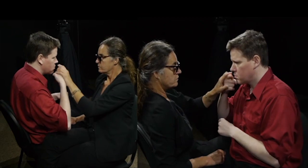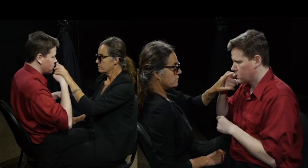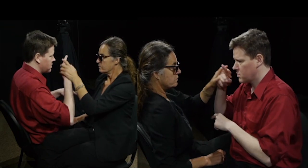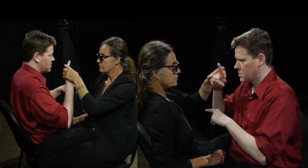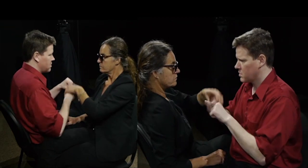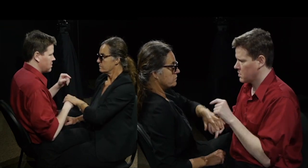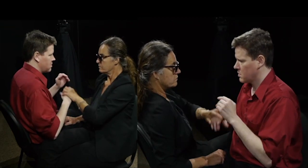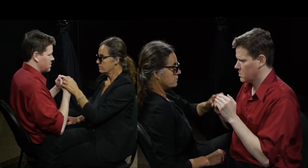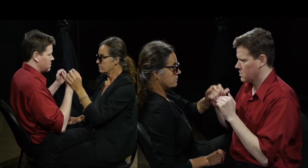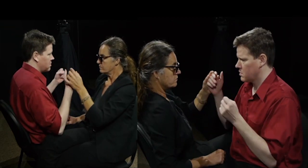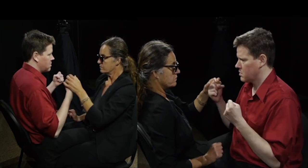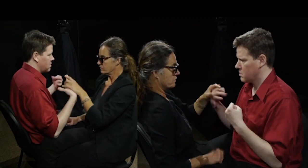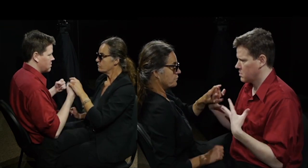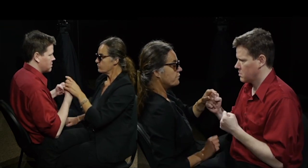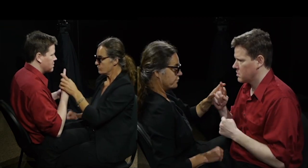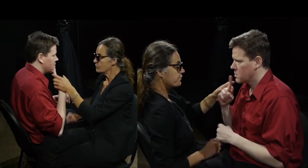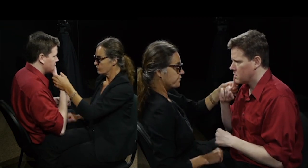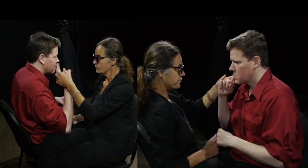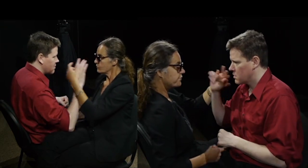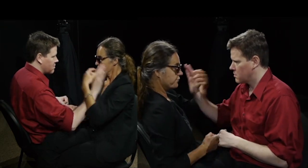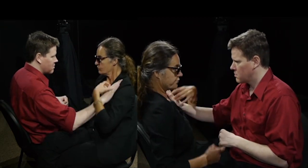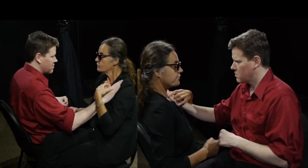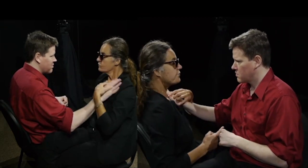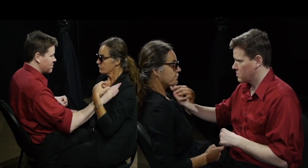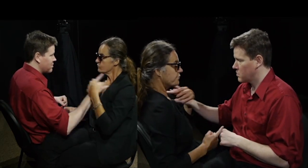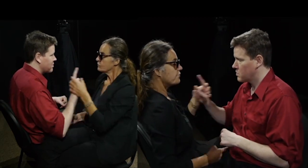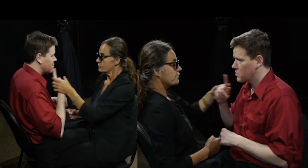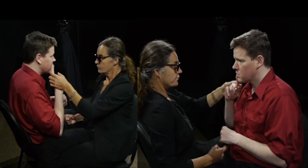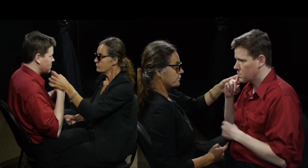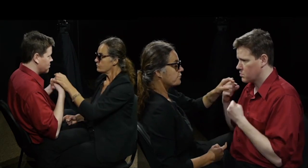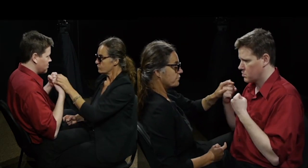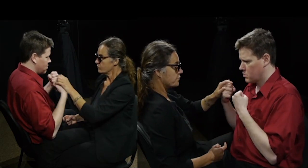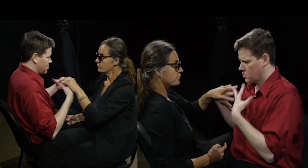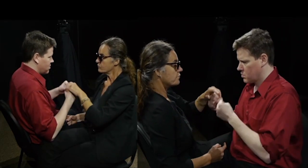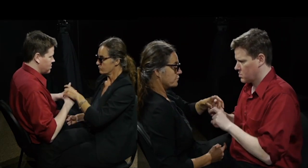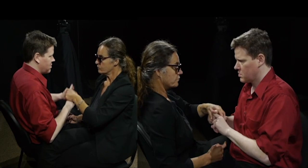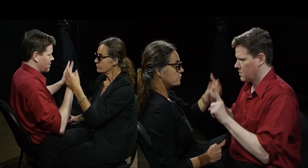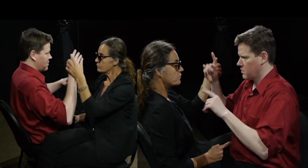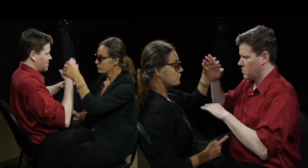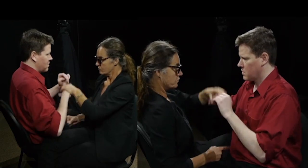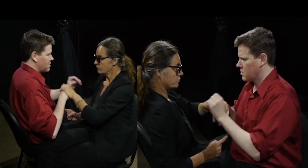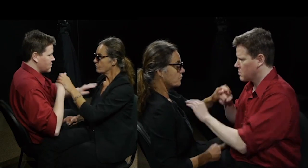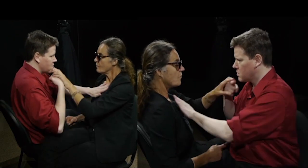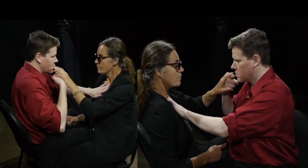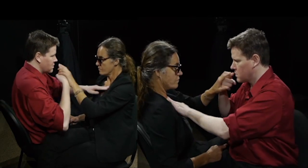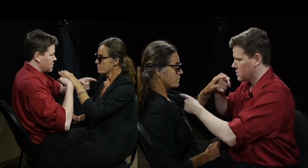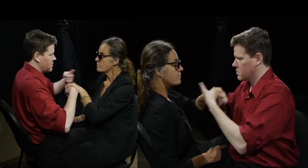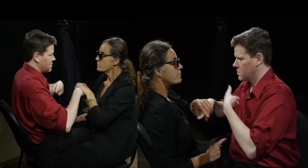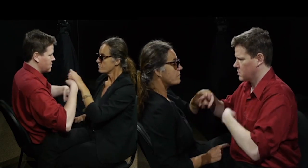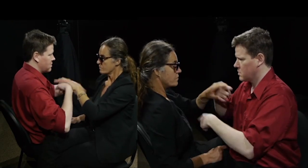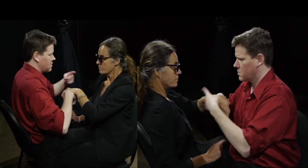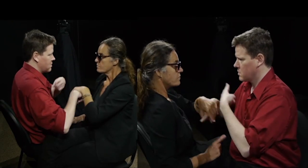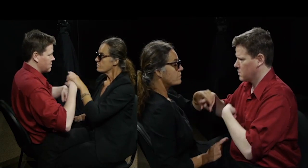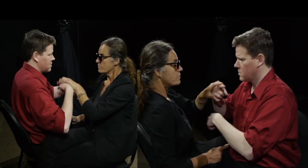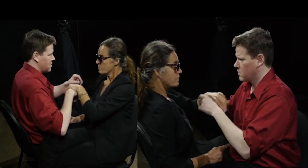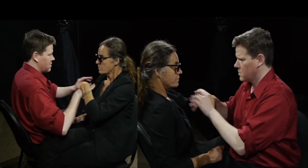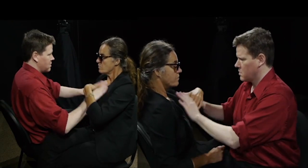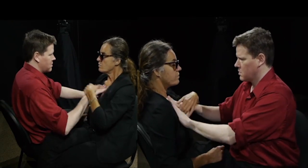They possess and bring to the classroom a command of ASL that no hearing teacher can rival. Deaf people have skills that hearing people do not,